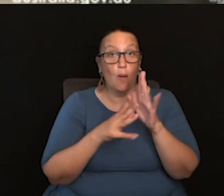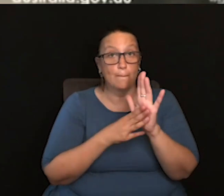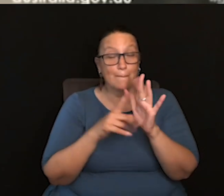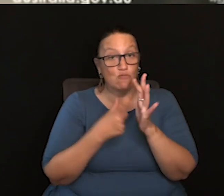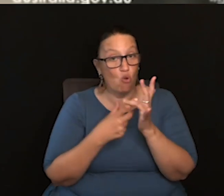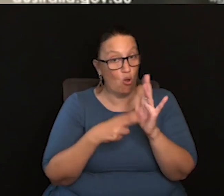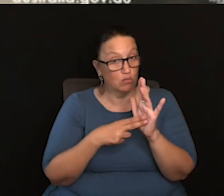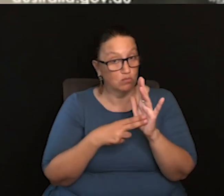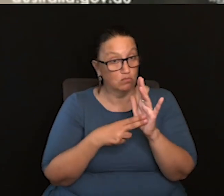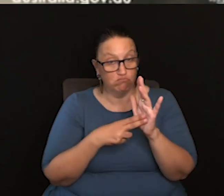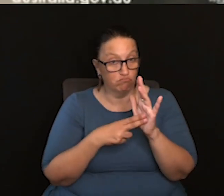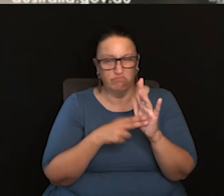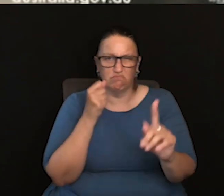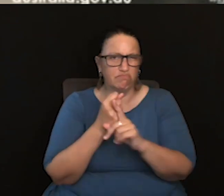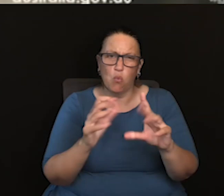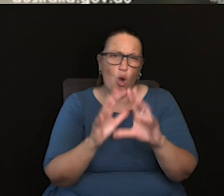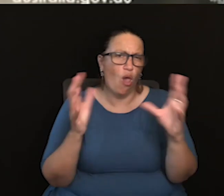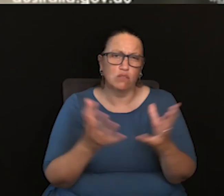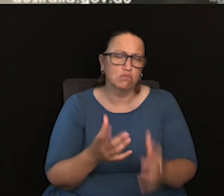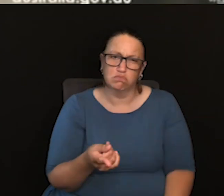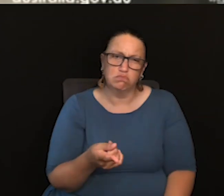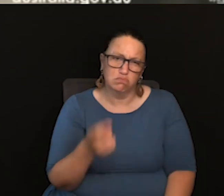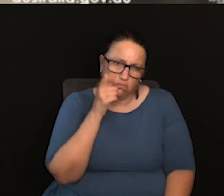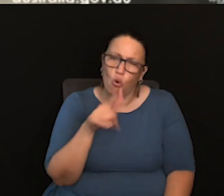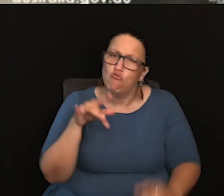approaching an agonising 900,000 lives lost.